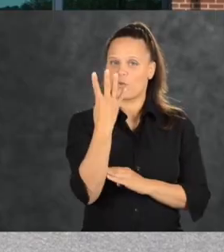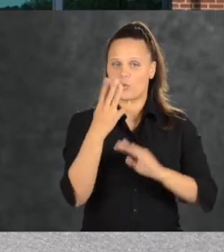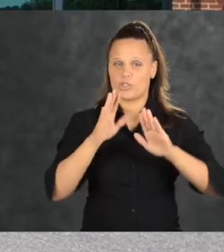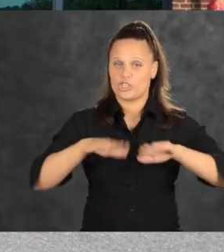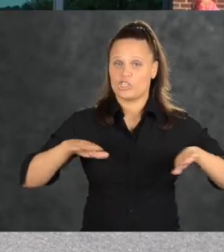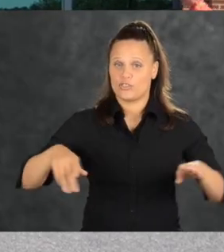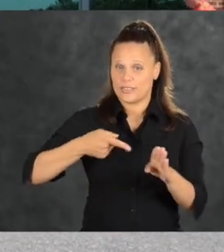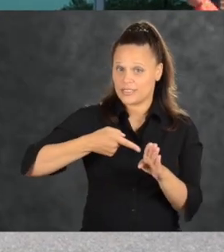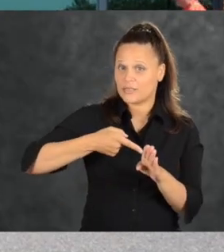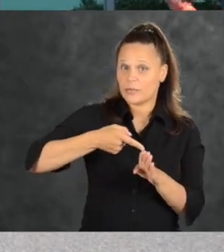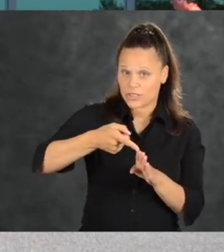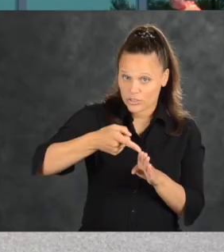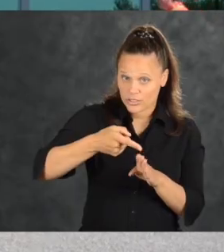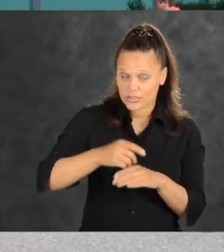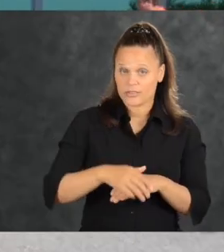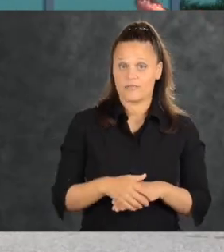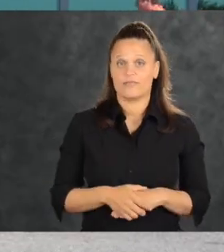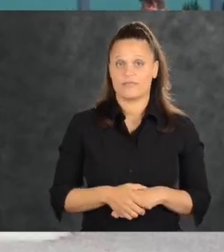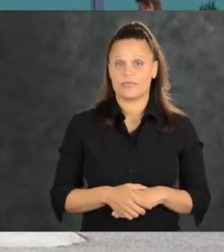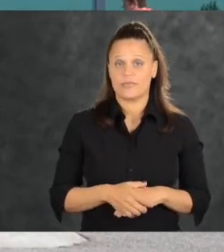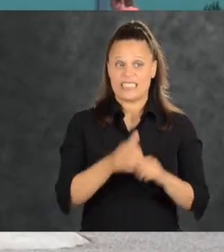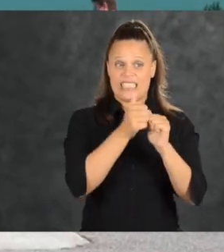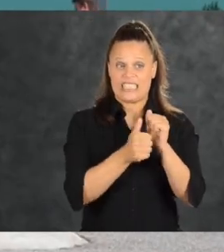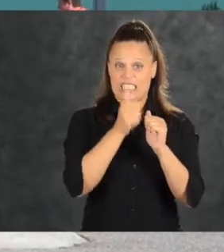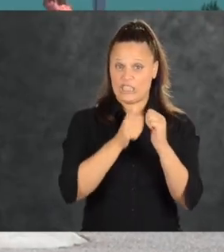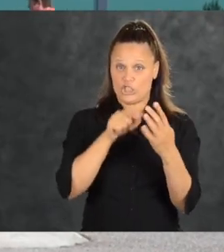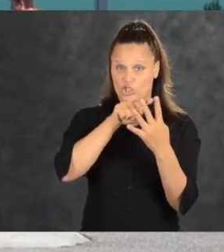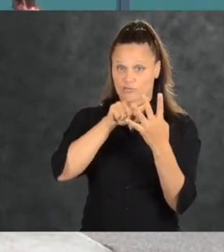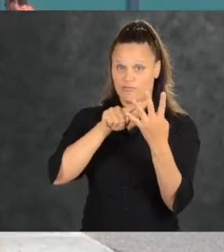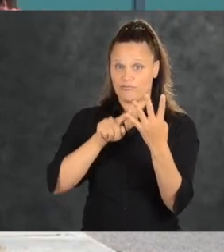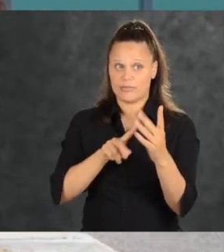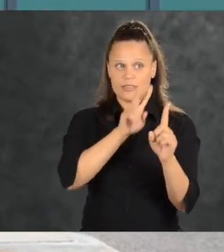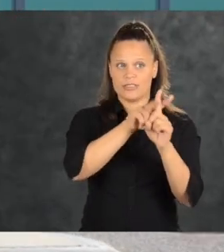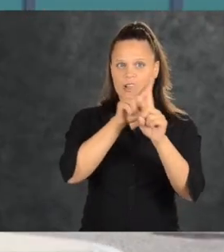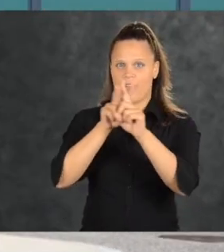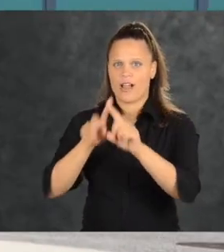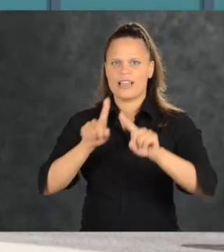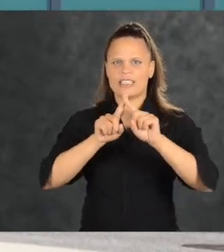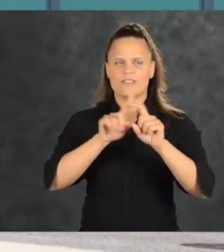for the Maine Department of Labor in the Career Center in Portland. Outside, Sadie walks with her